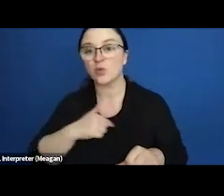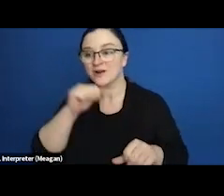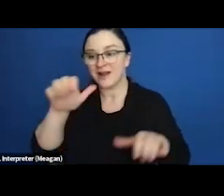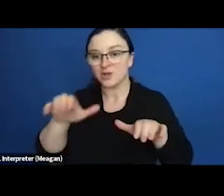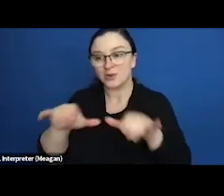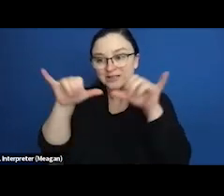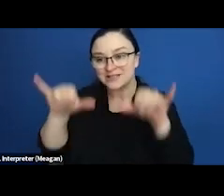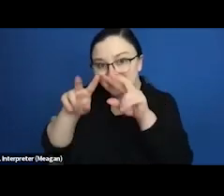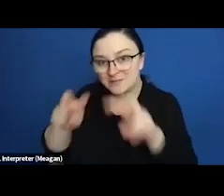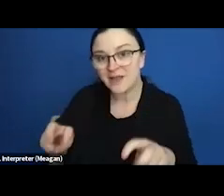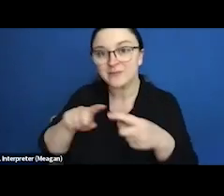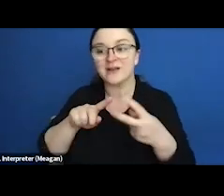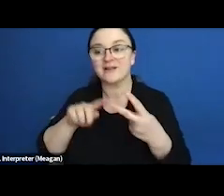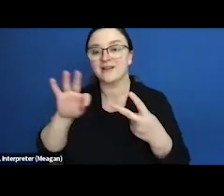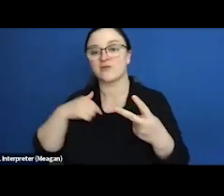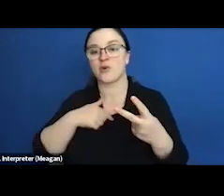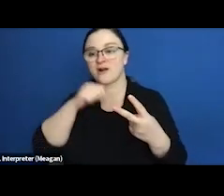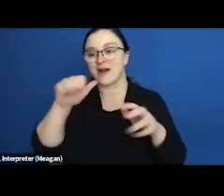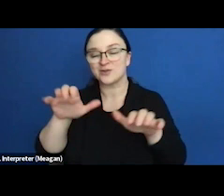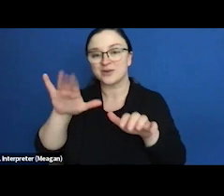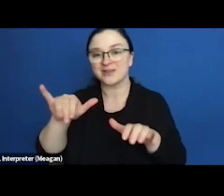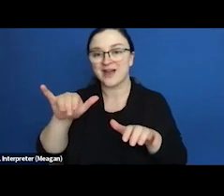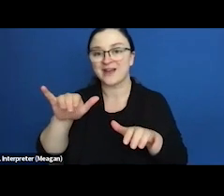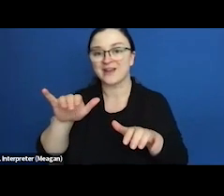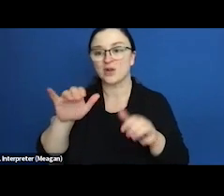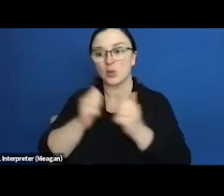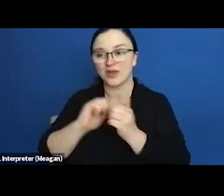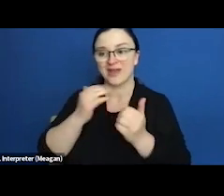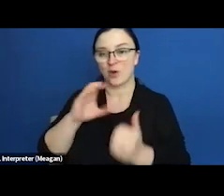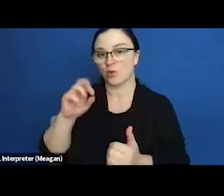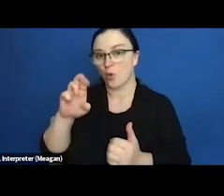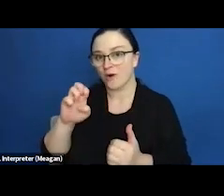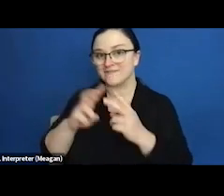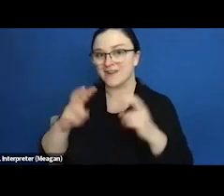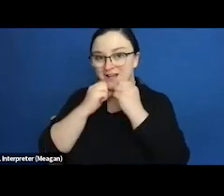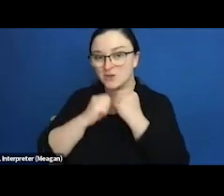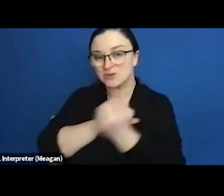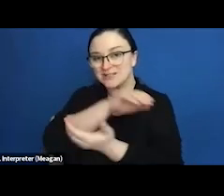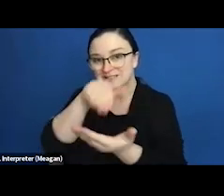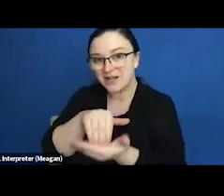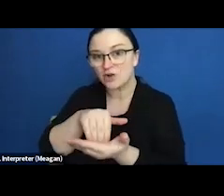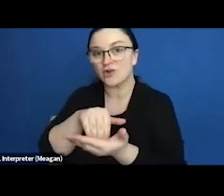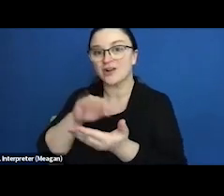if we're not doing that in a way that centers those core values, if we're not building partnerships based on those core values